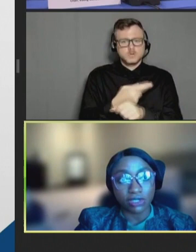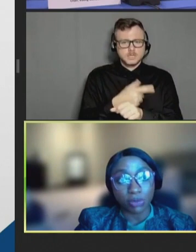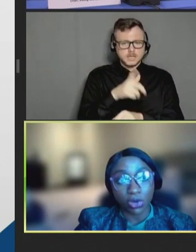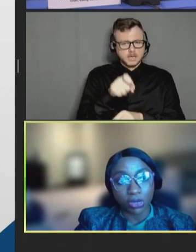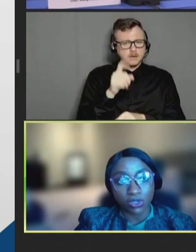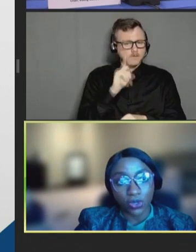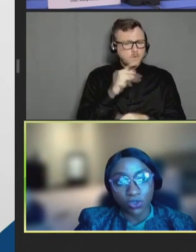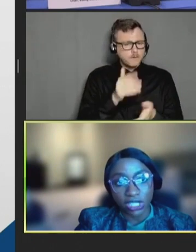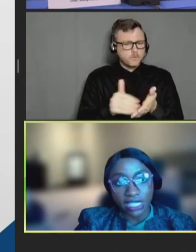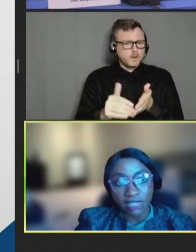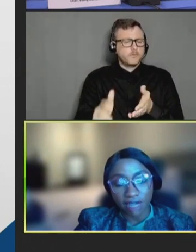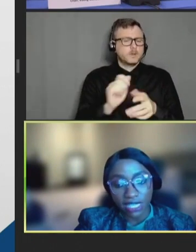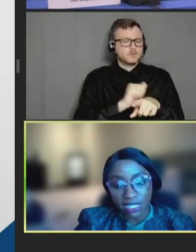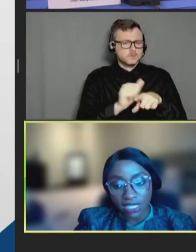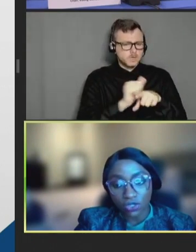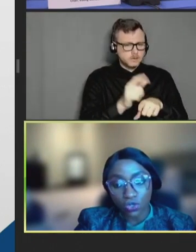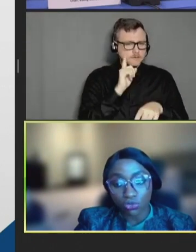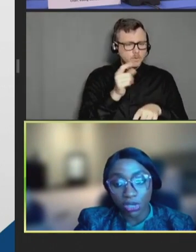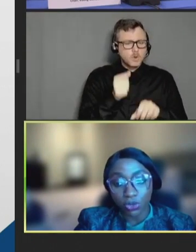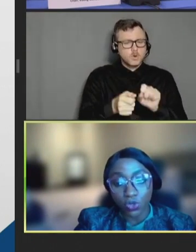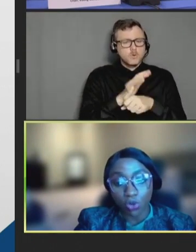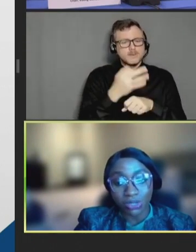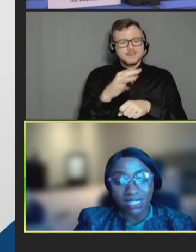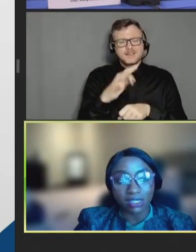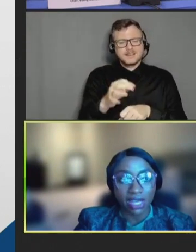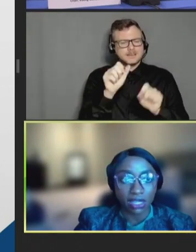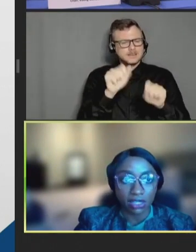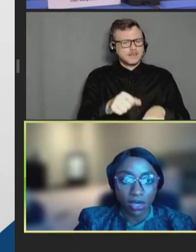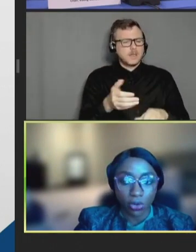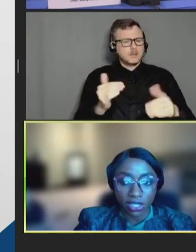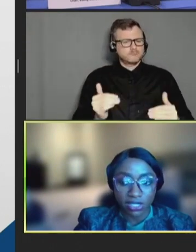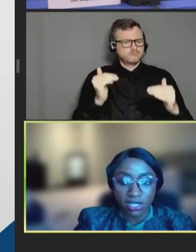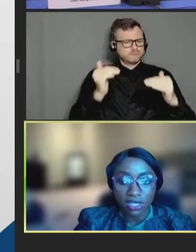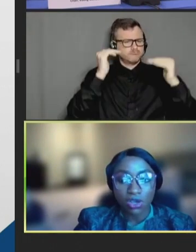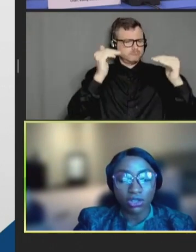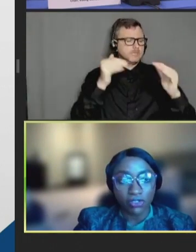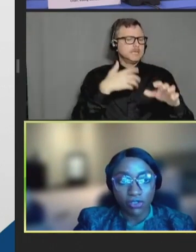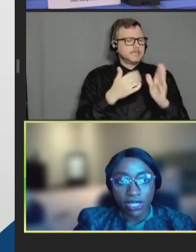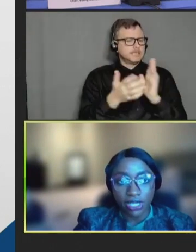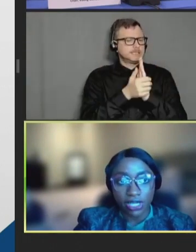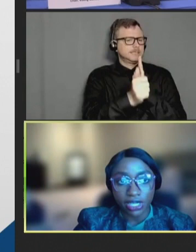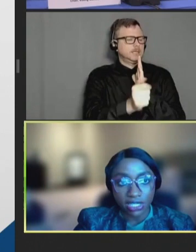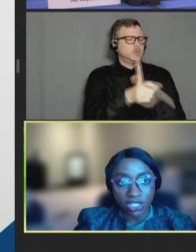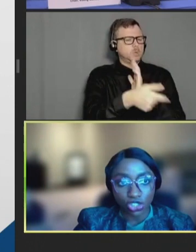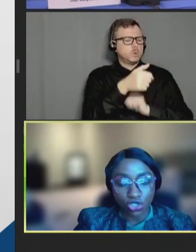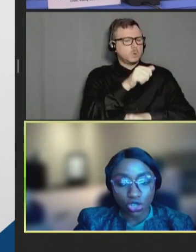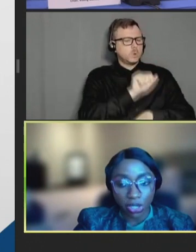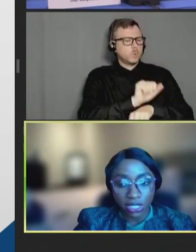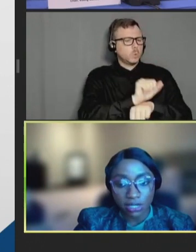the deployment of the COVID-19 vaccines to be able to upscale their healthcare workers on a variety of immunization topics.